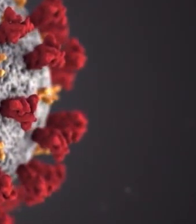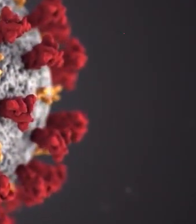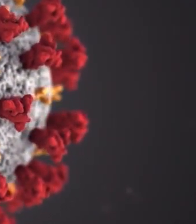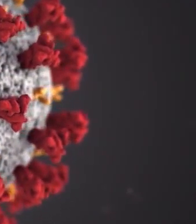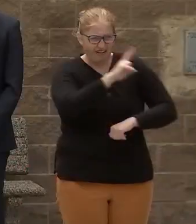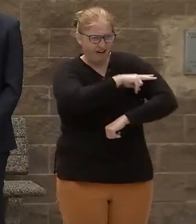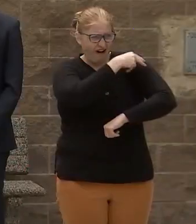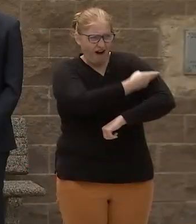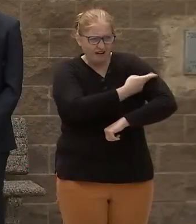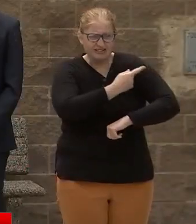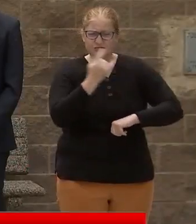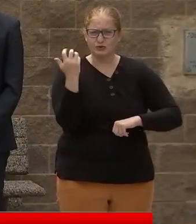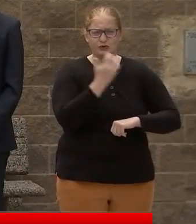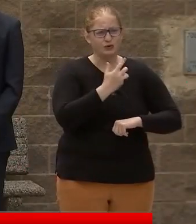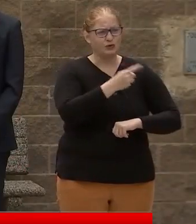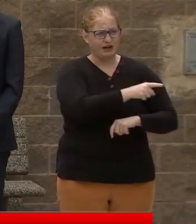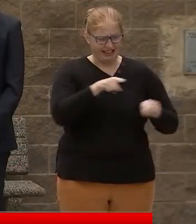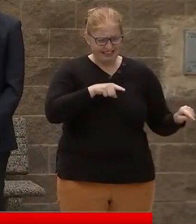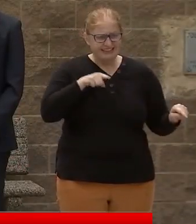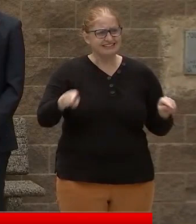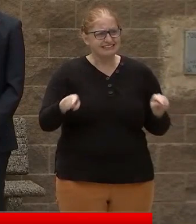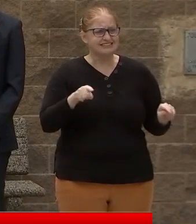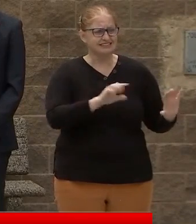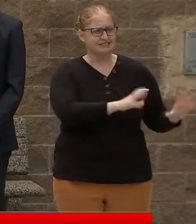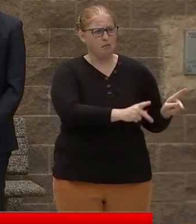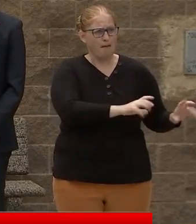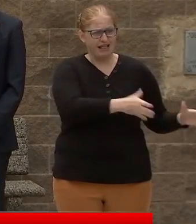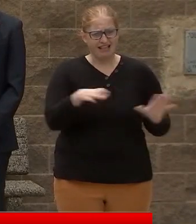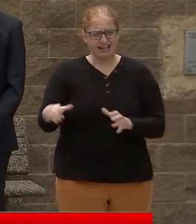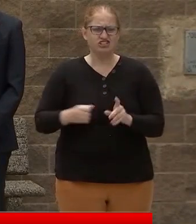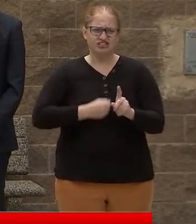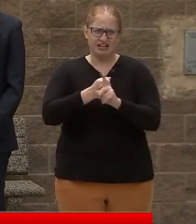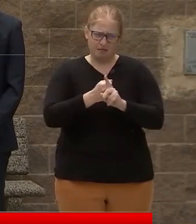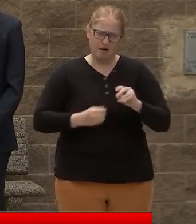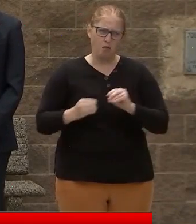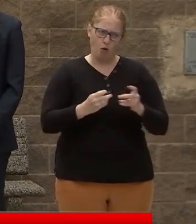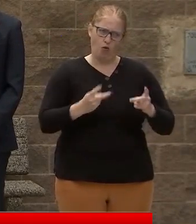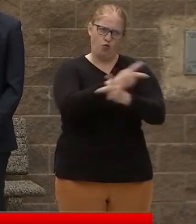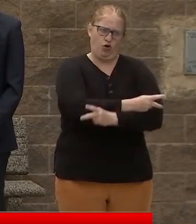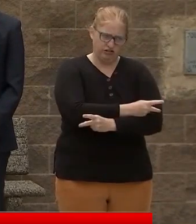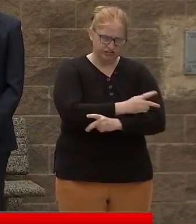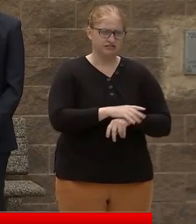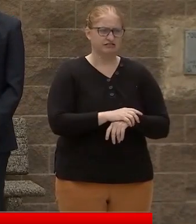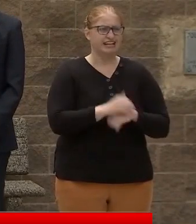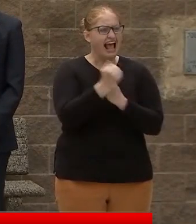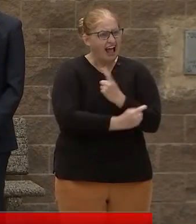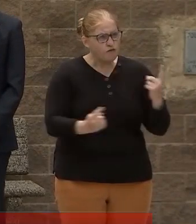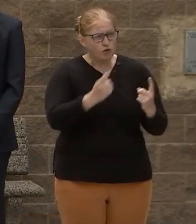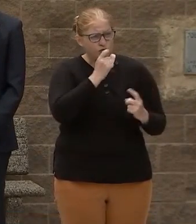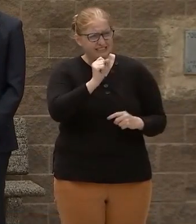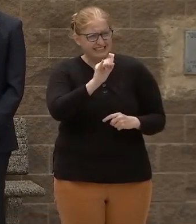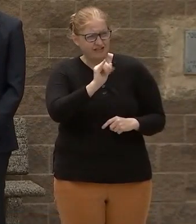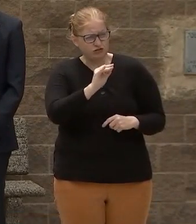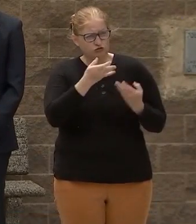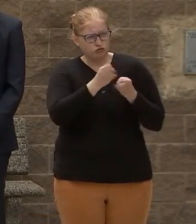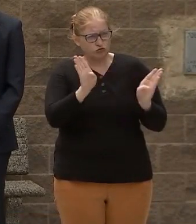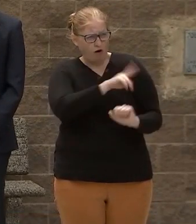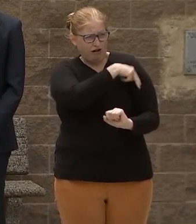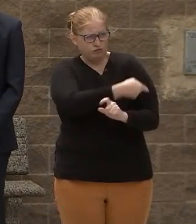DIFFERENCE BETWEEN SNIFFLES WARNING THURSDAY ABOUT HOW THE DELTA VARIANT IS IMPACTING SAN FRANCISCANS. EVERY PERSON THAT IS IN THE